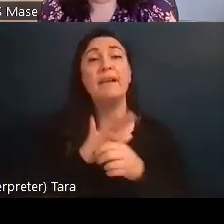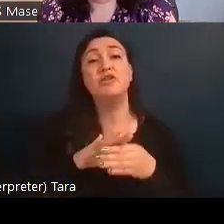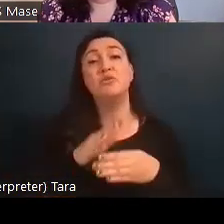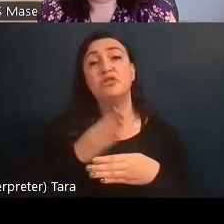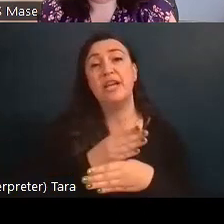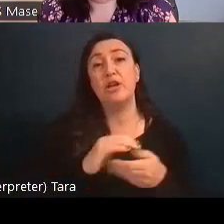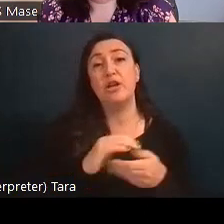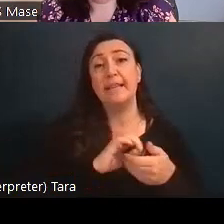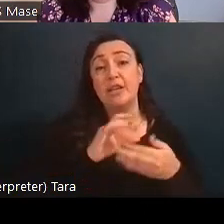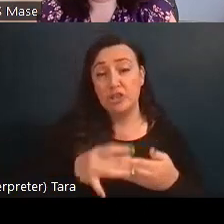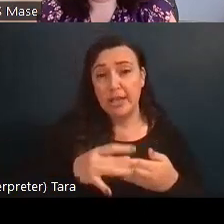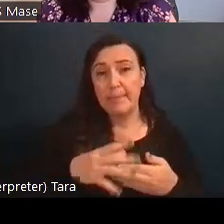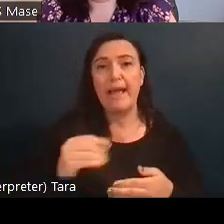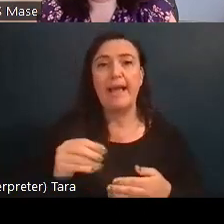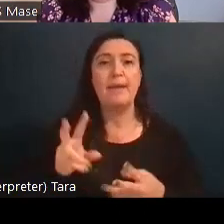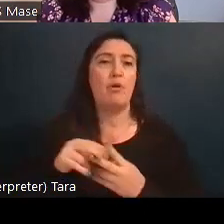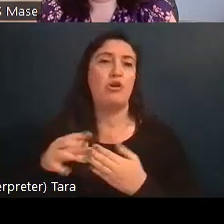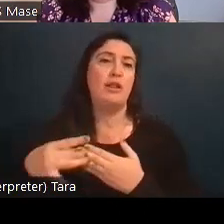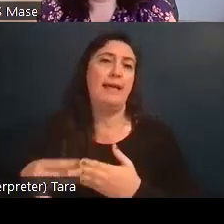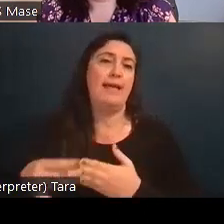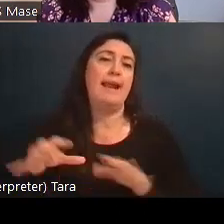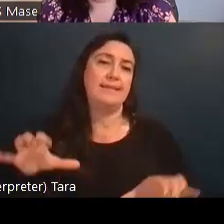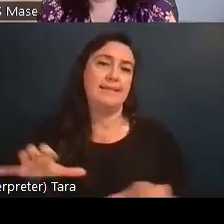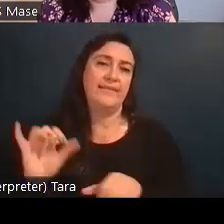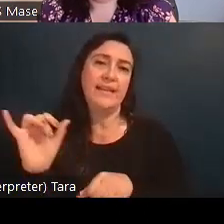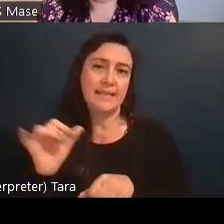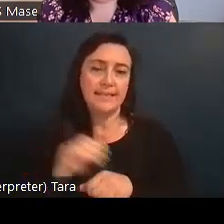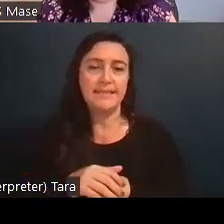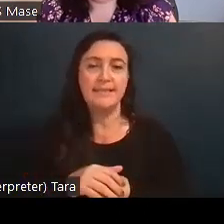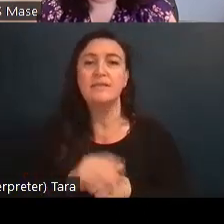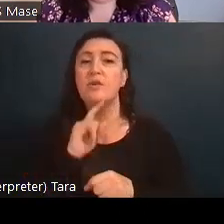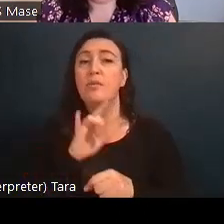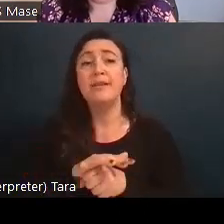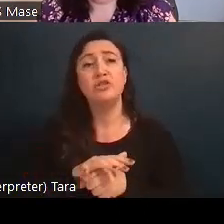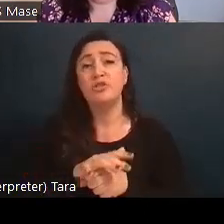So making sure that there are opportunities for input with